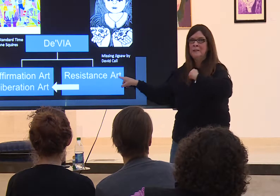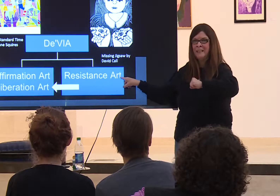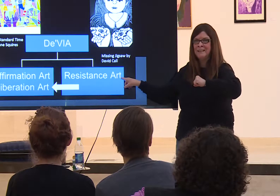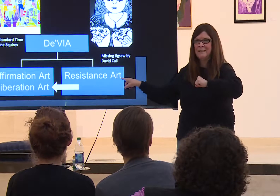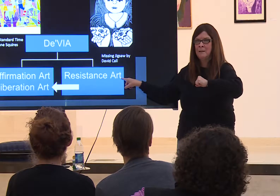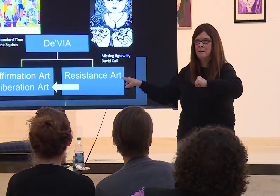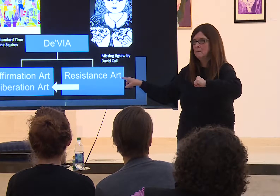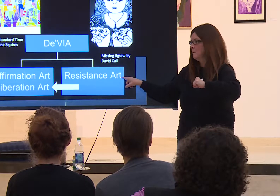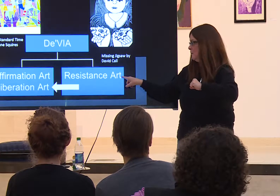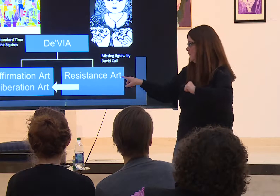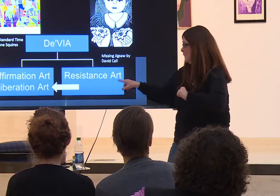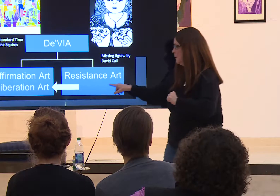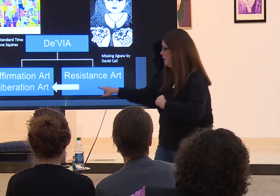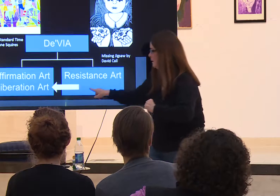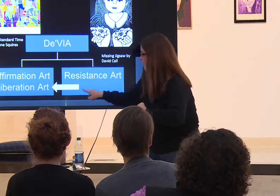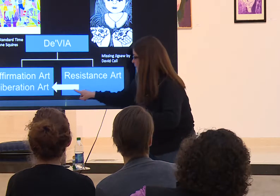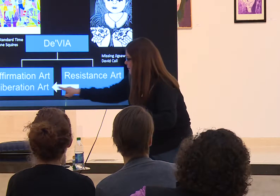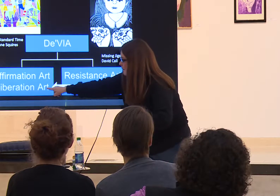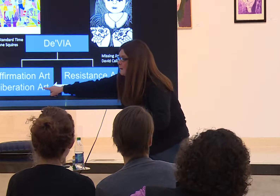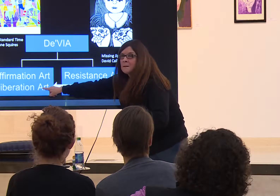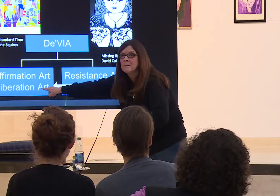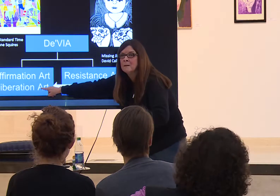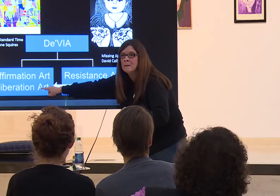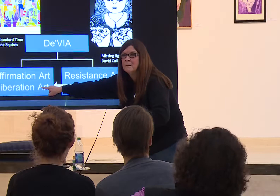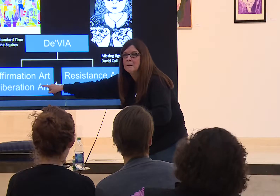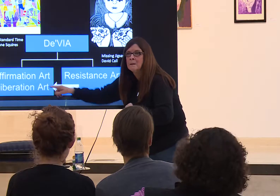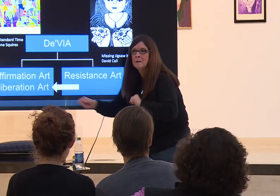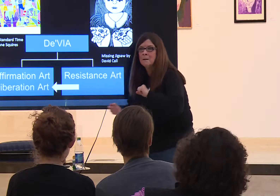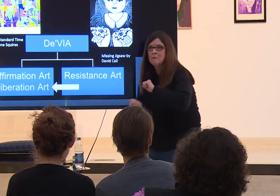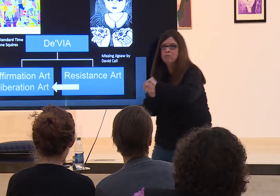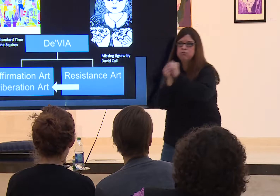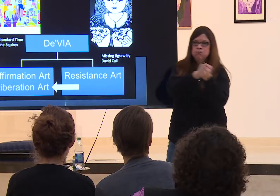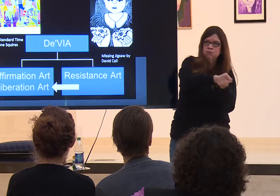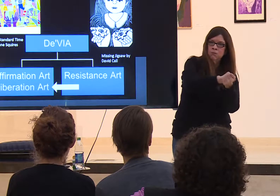affirmation art and resistance art,